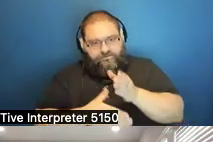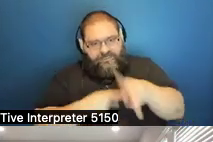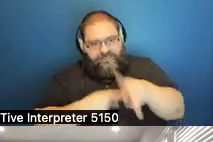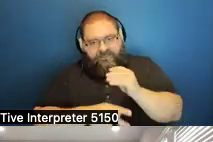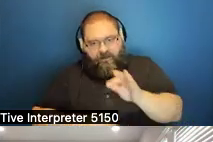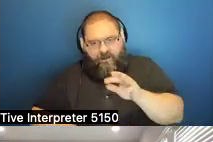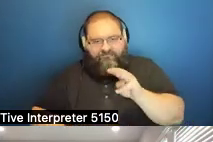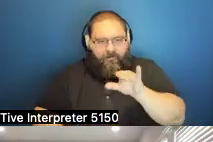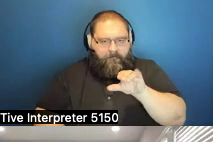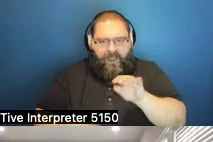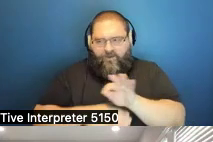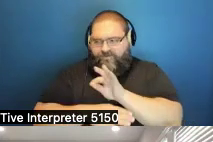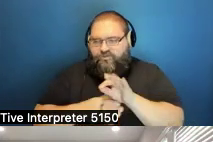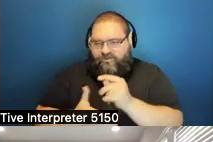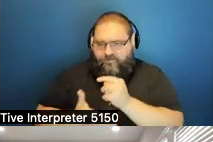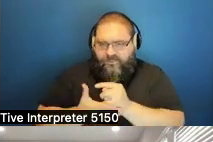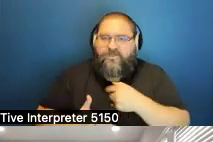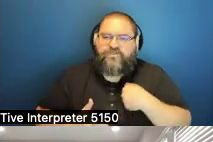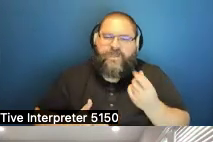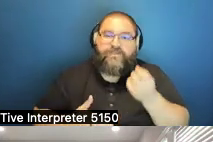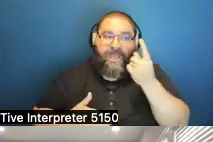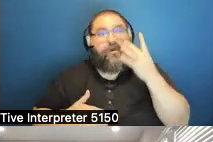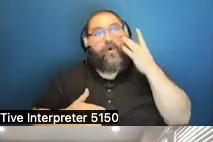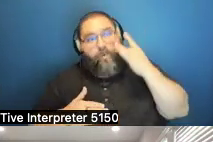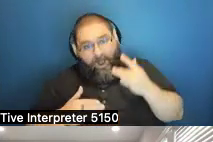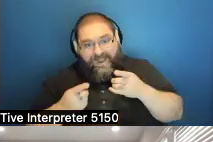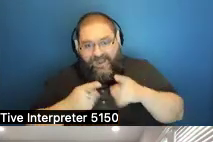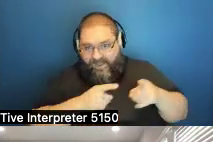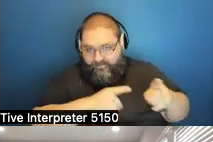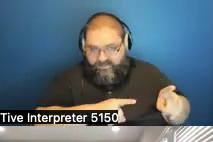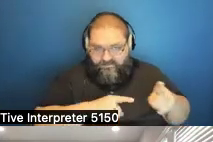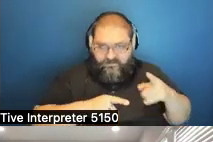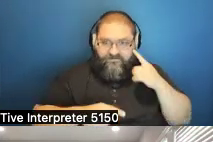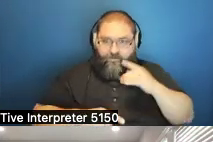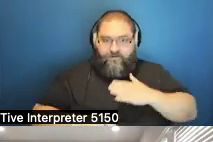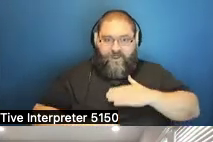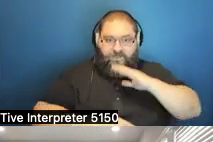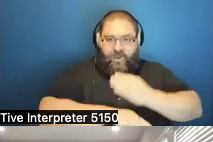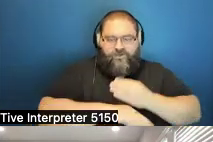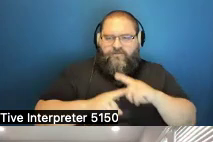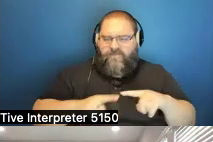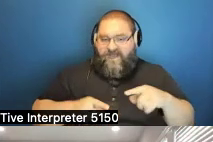I understand why these decisions happened, but at the same time, I felt lost and very frustrated.